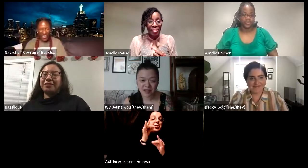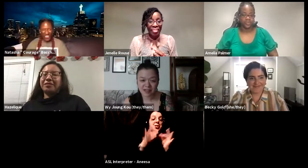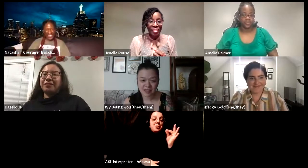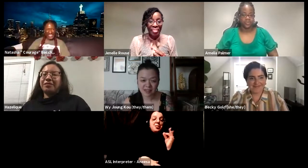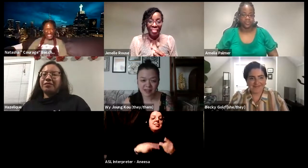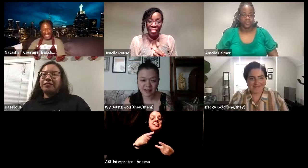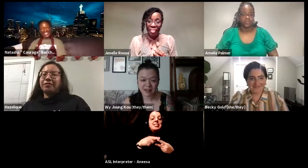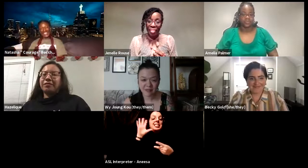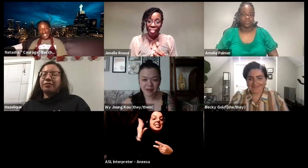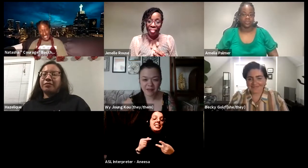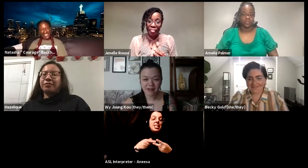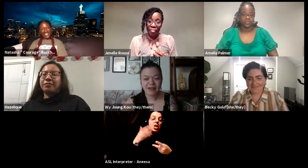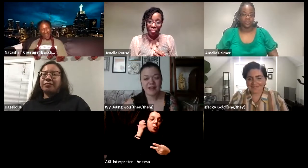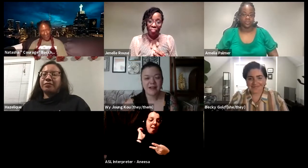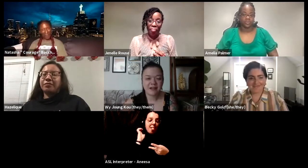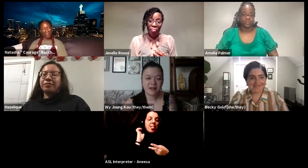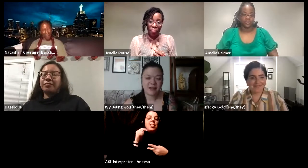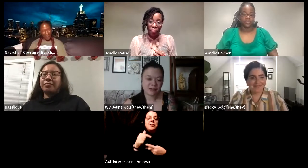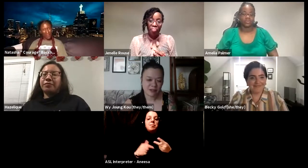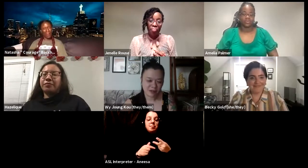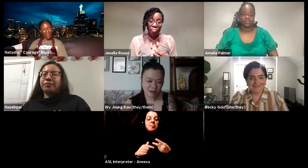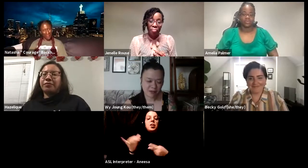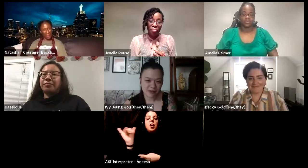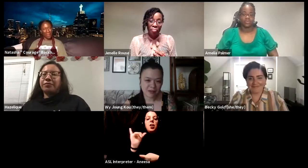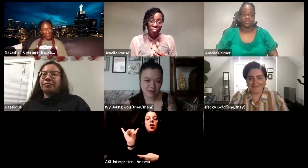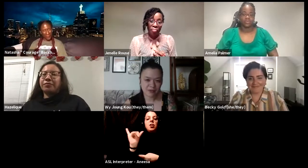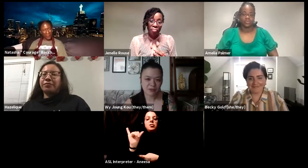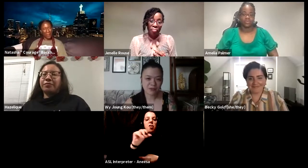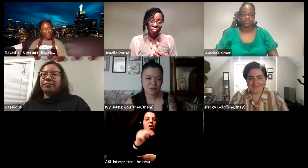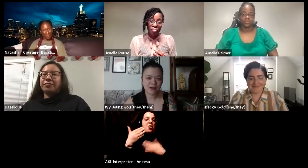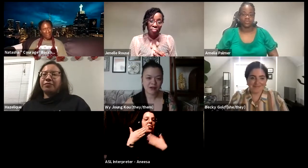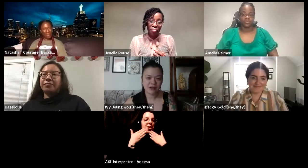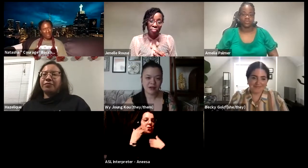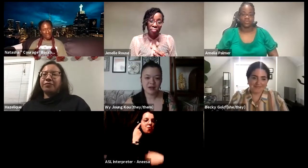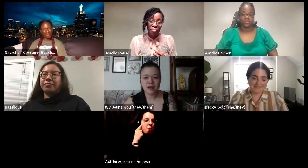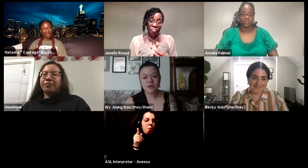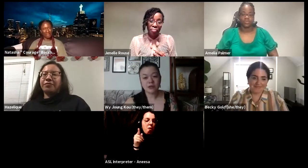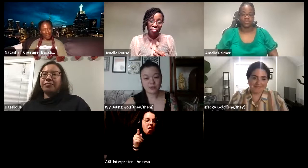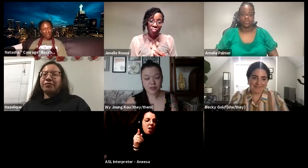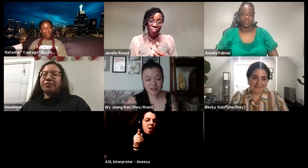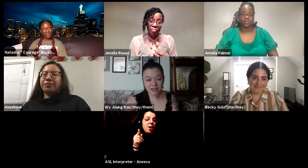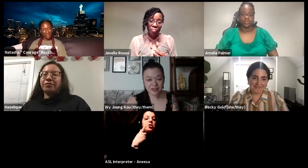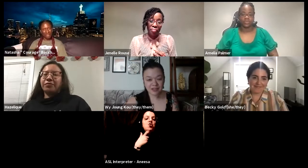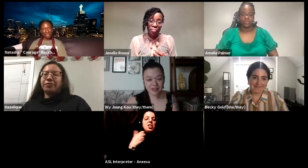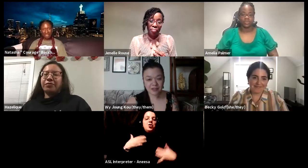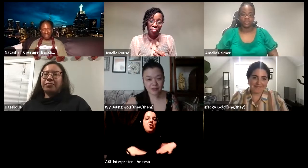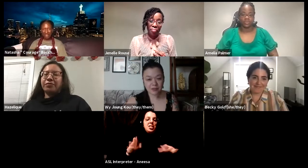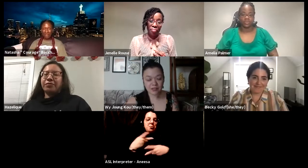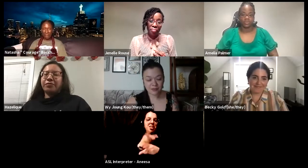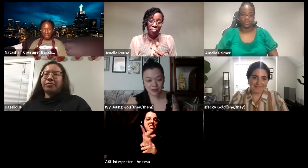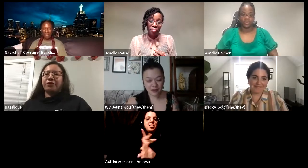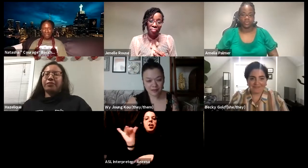Aneesa and Carmelle and also another thank you to Red Dress Productions and Theatre Passe Muraille,